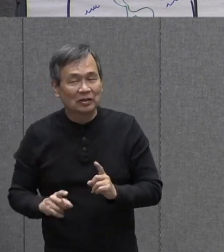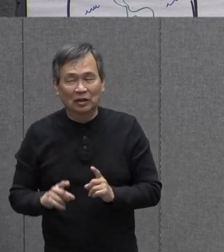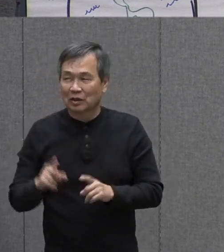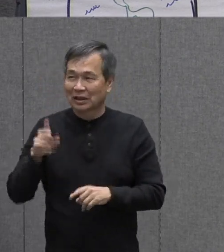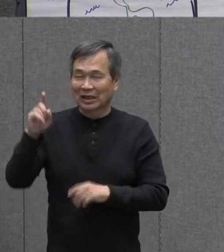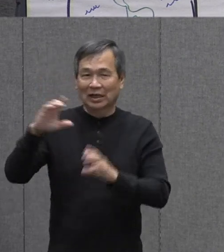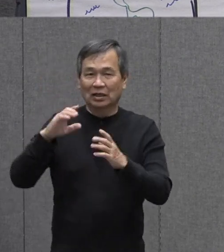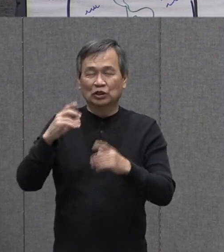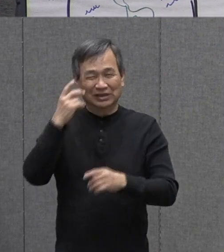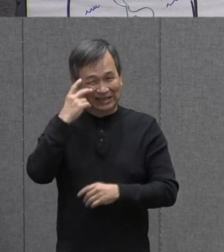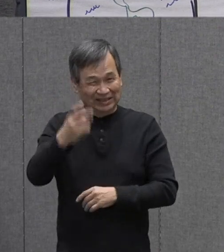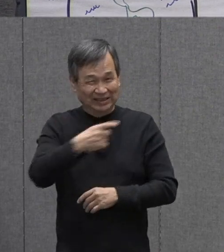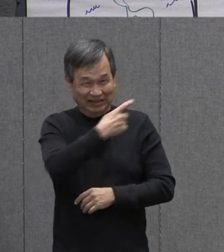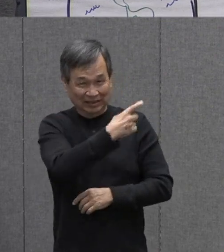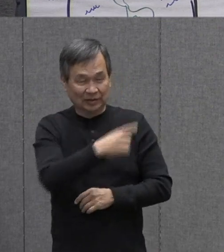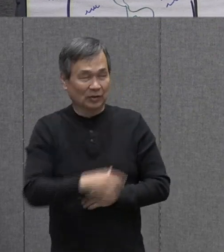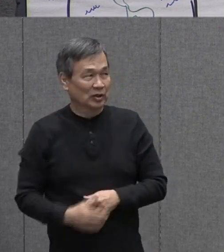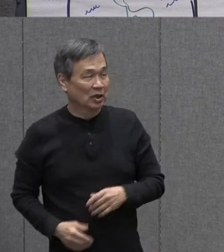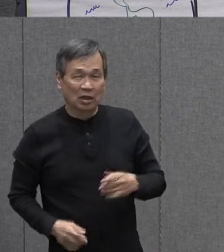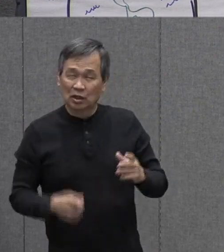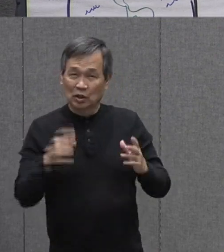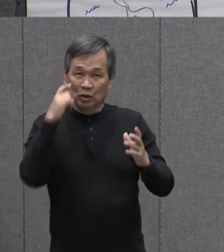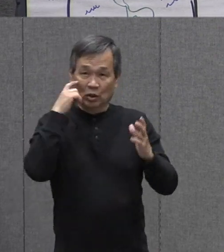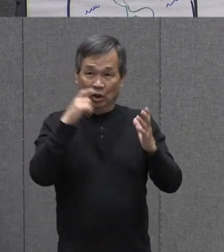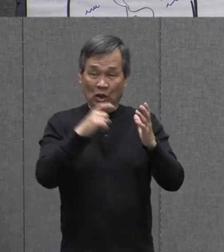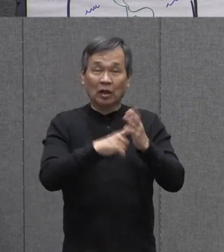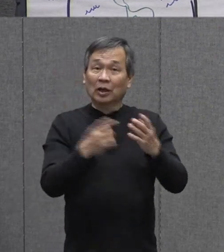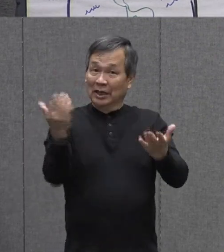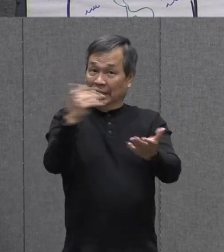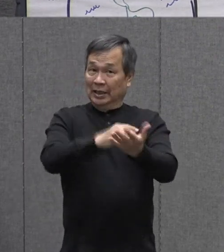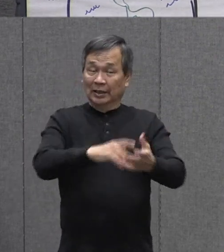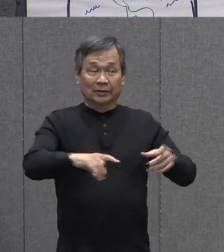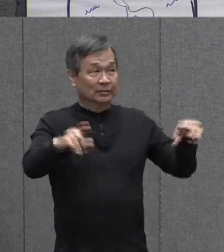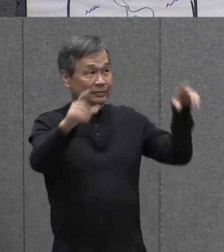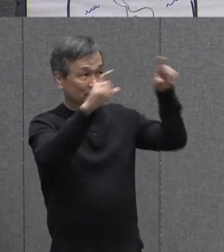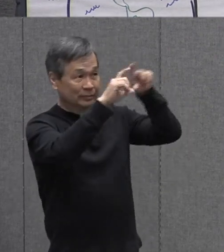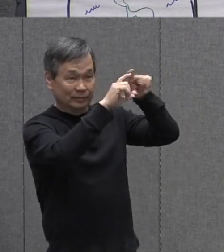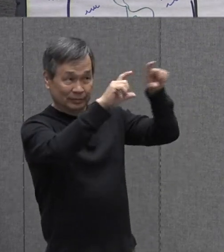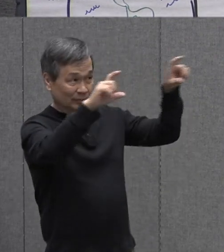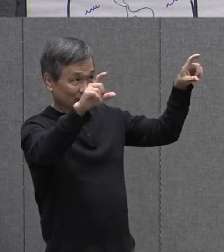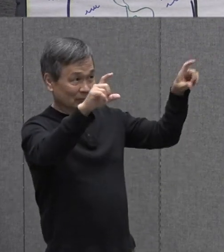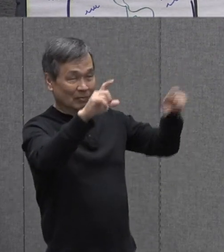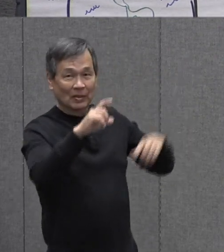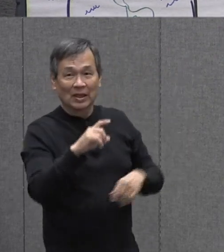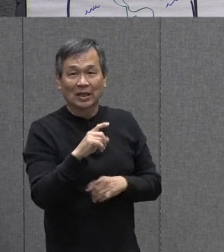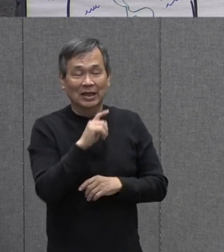So let's take a look. The first thing that you'll notice is that there is a title, "Earth is Our Special Home",